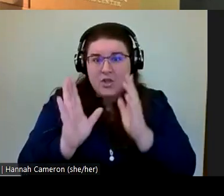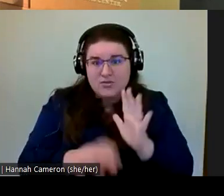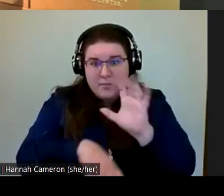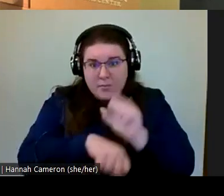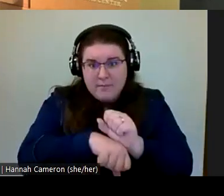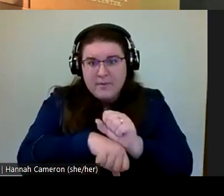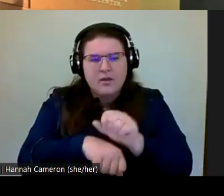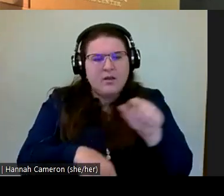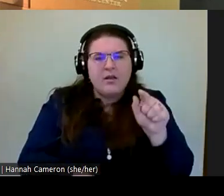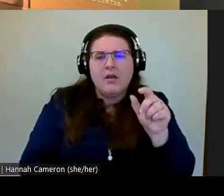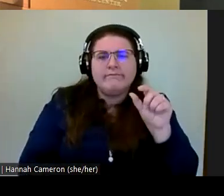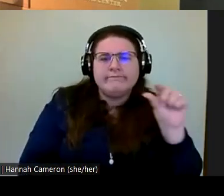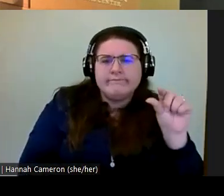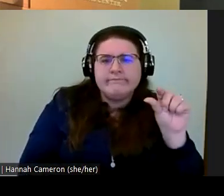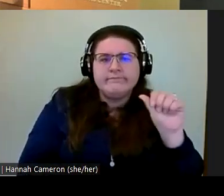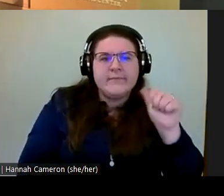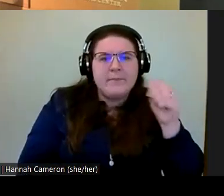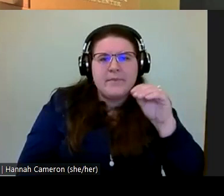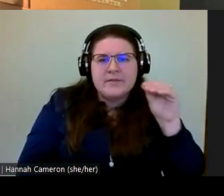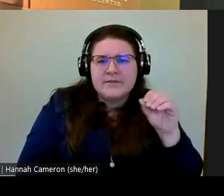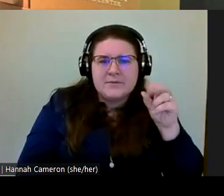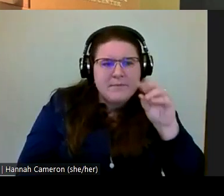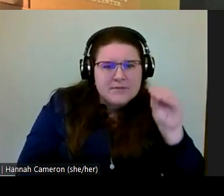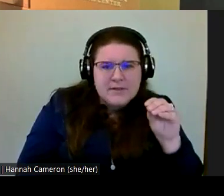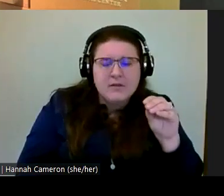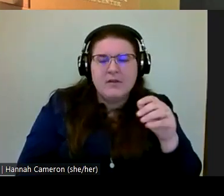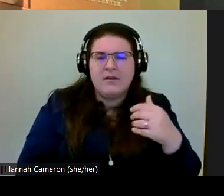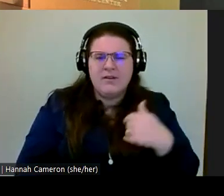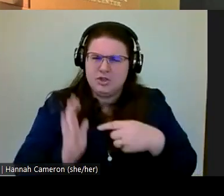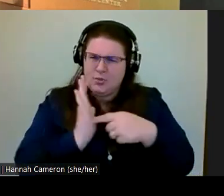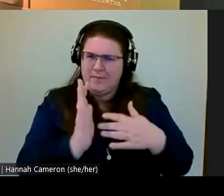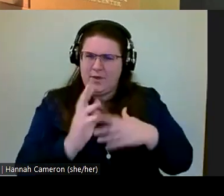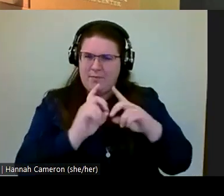we have a couple hundred psychiatrists and I say to them this is what you guys can do you can help